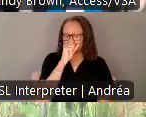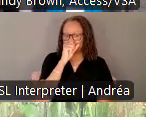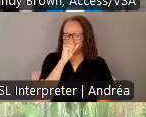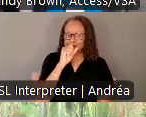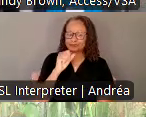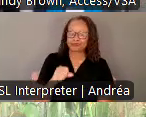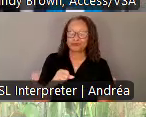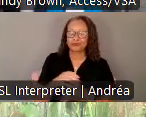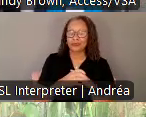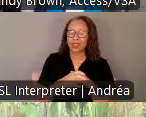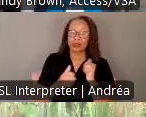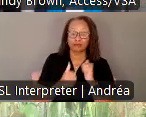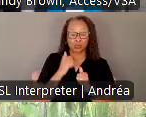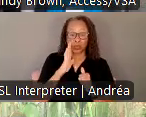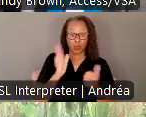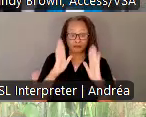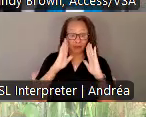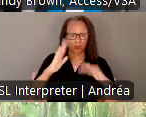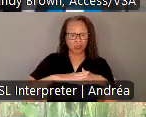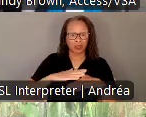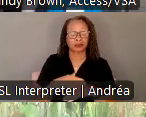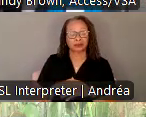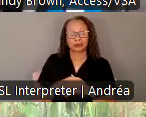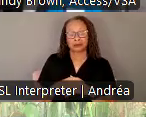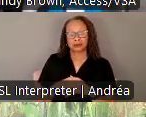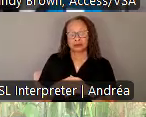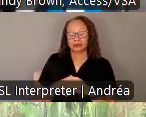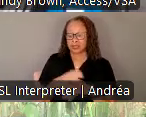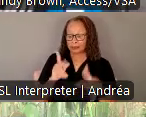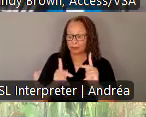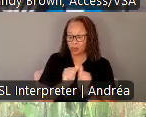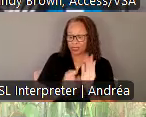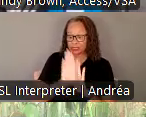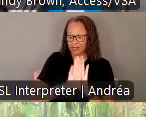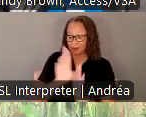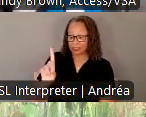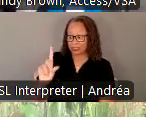mostly this is going to be focused on folks with developmental disabilities,